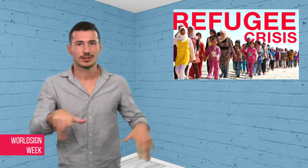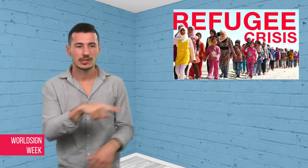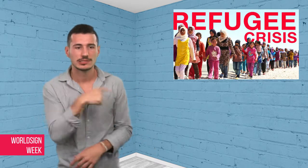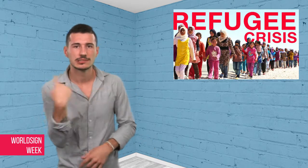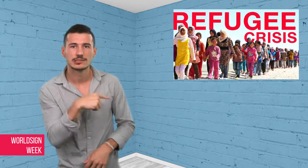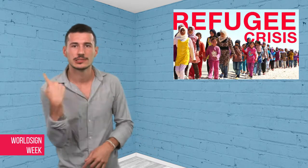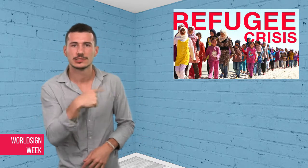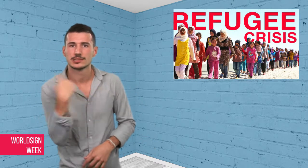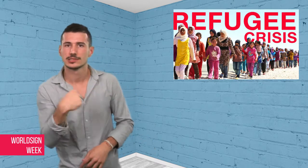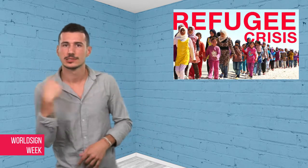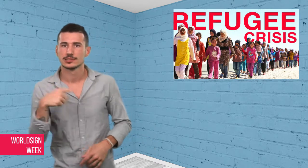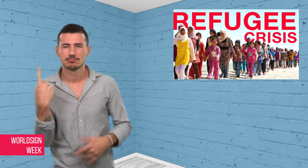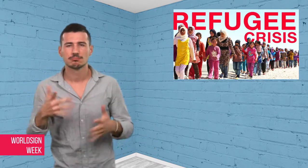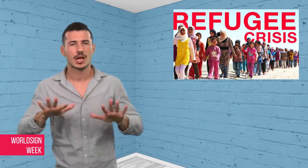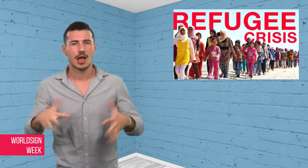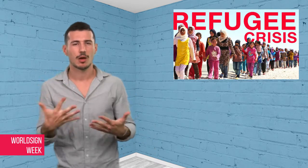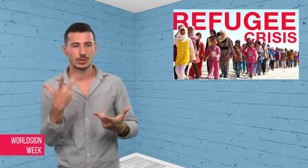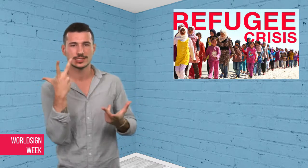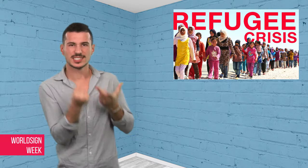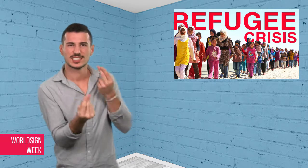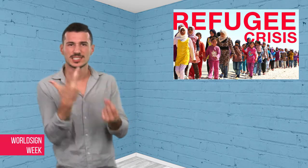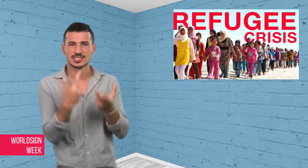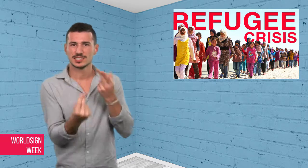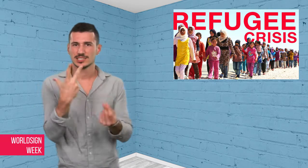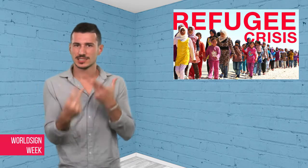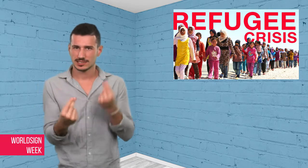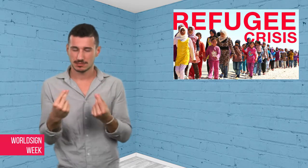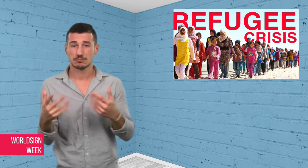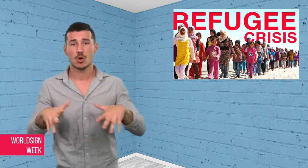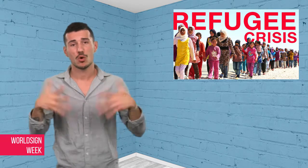disabilities by lethal injection or suffocation.